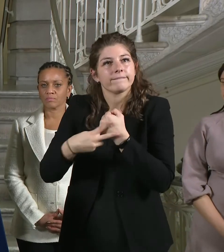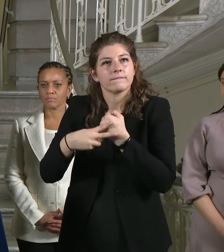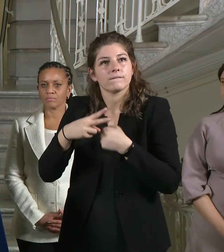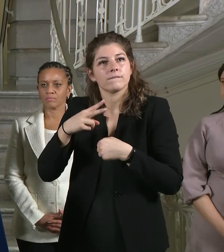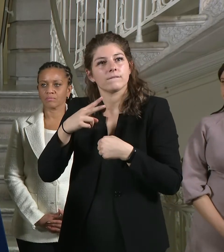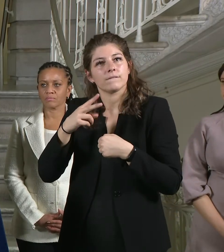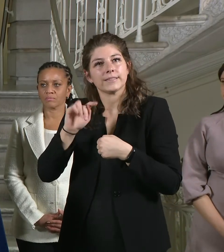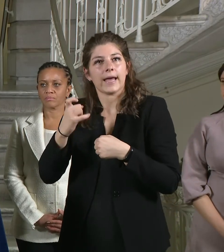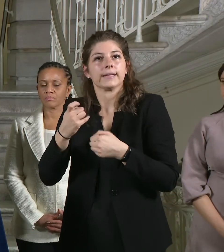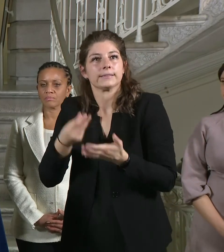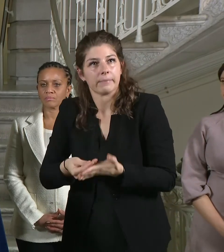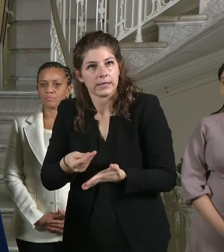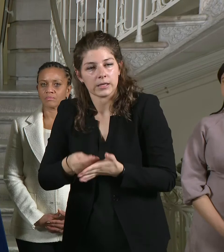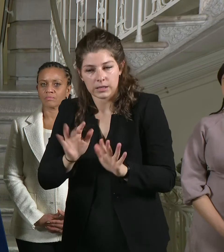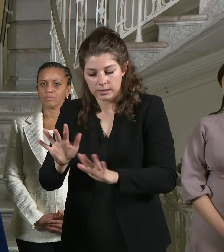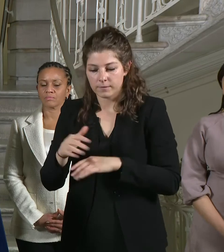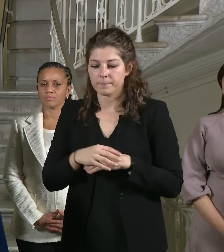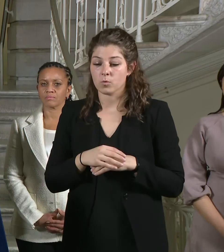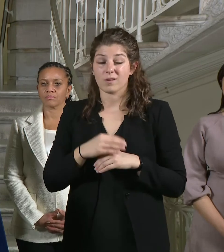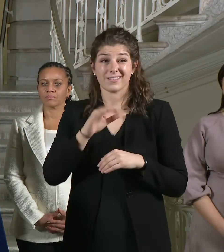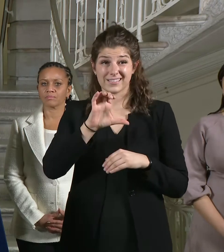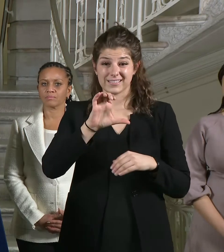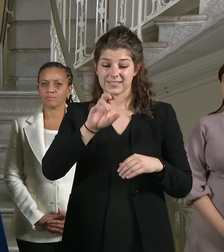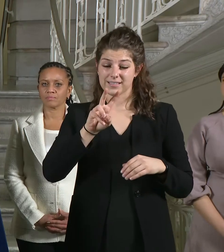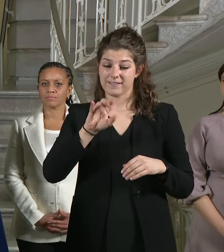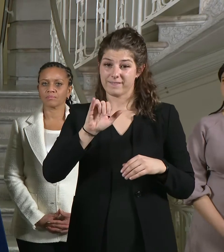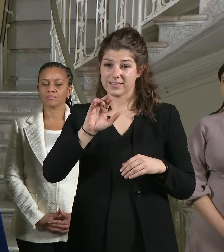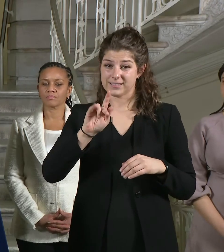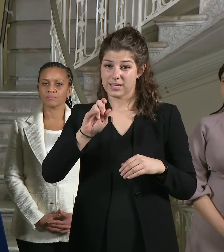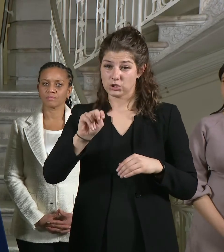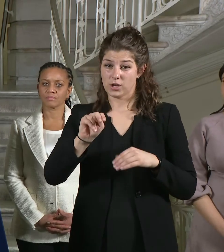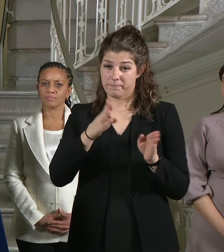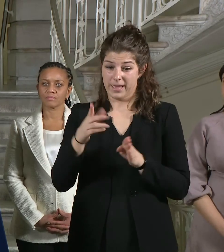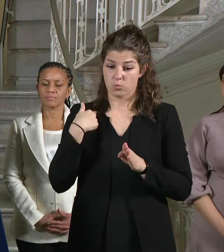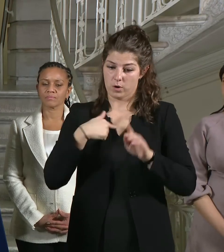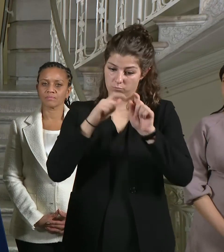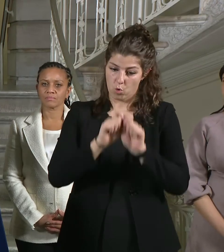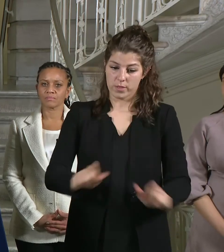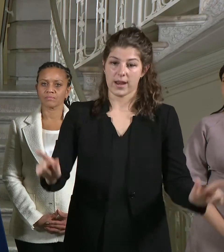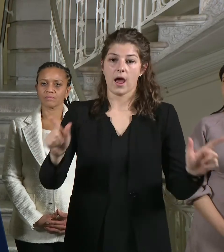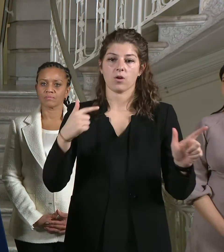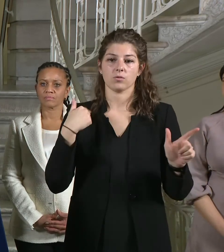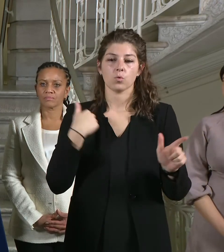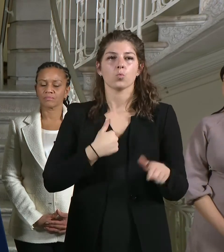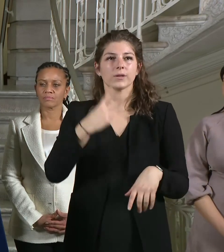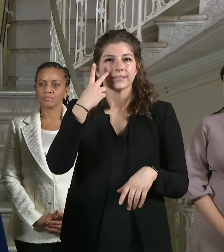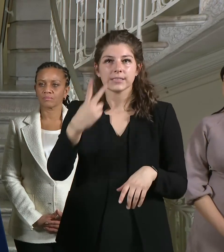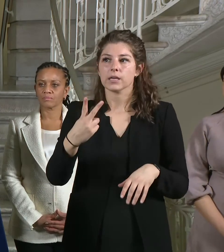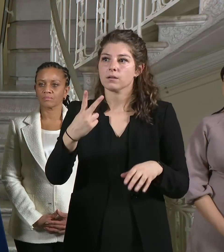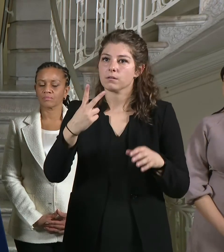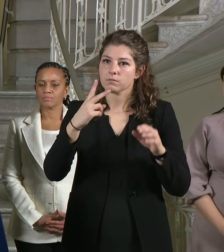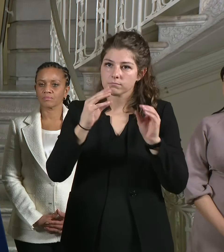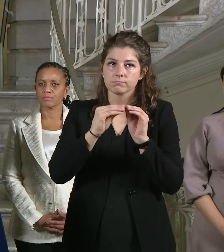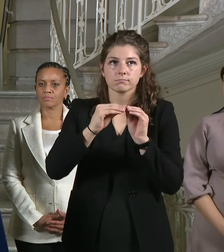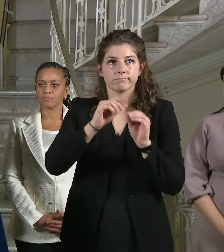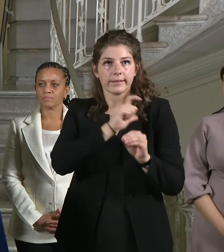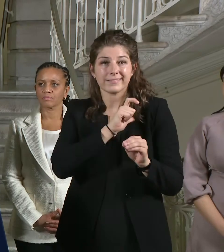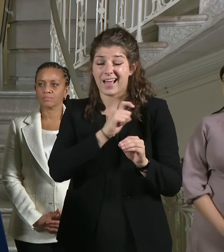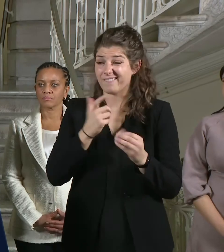ASSIGNED TO PARADES. WE ARE REALLY MONITORING HOW WE ARE SPENDING TAXPAYER